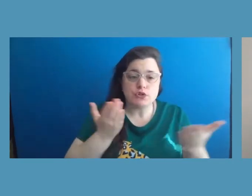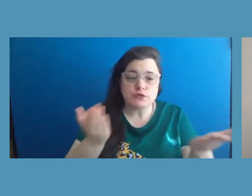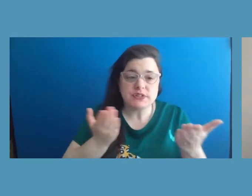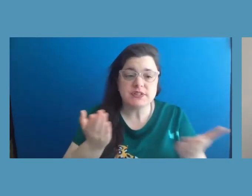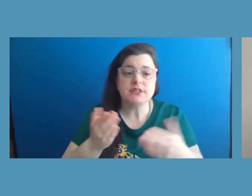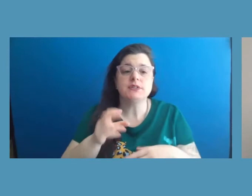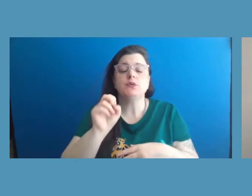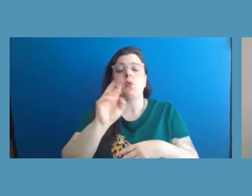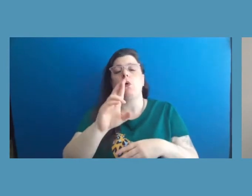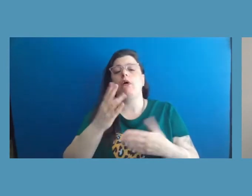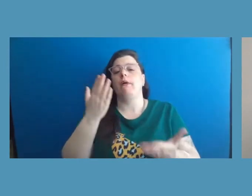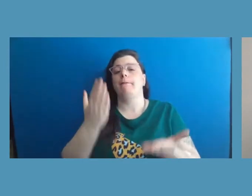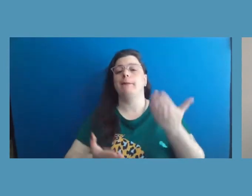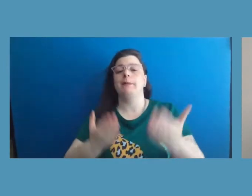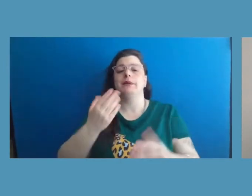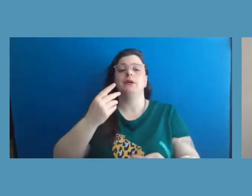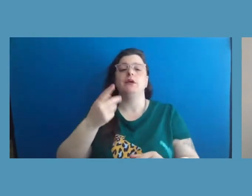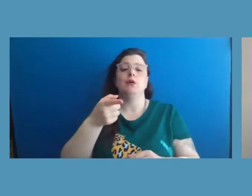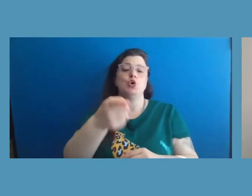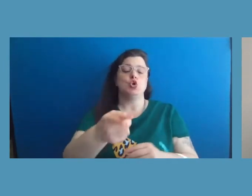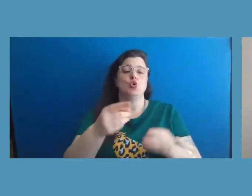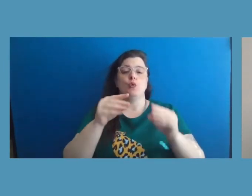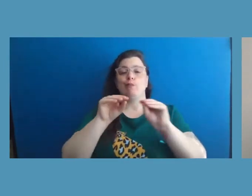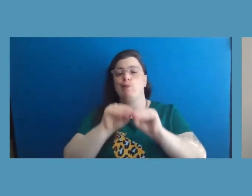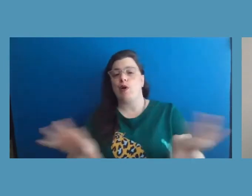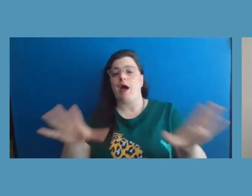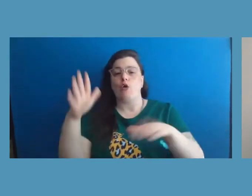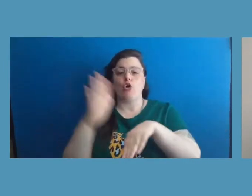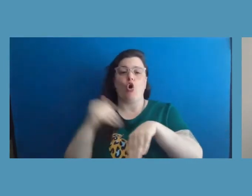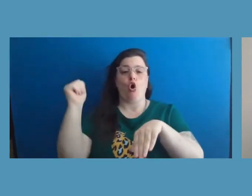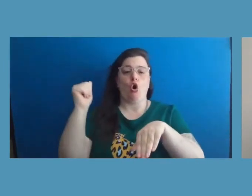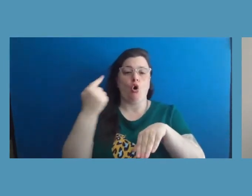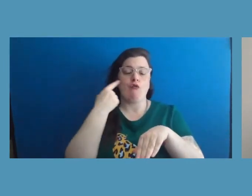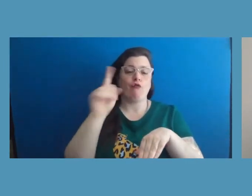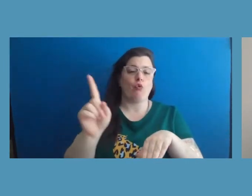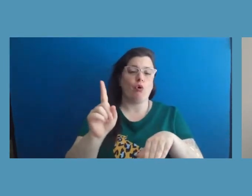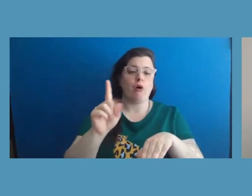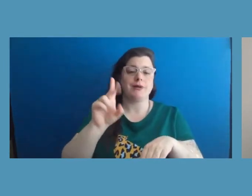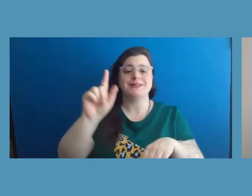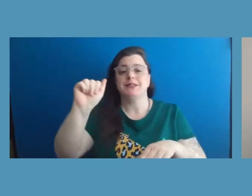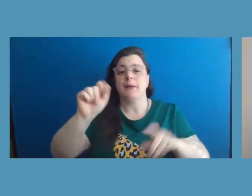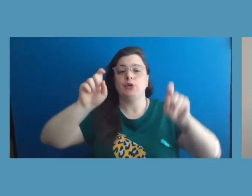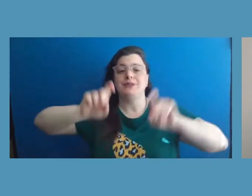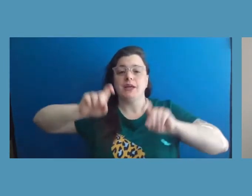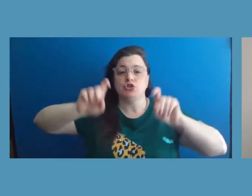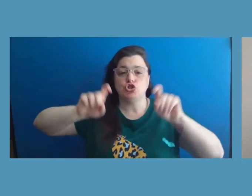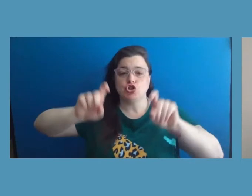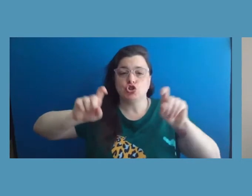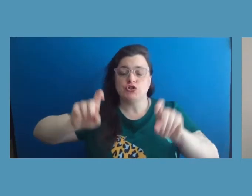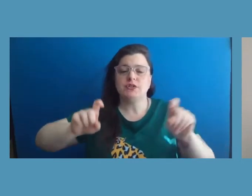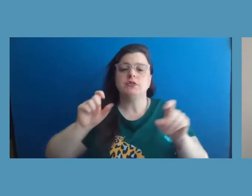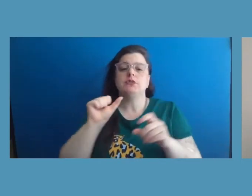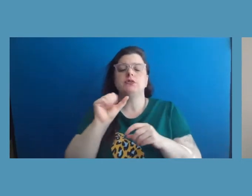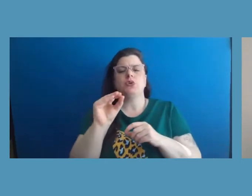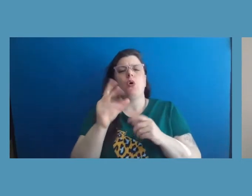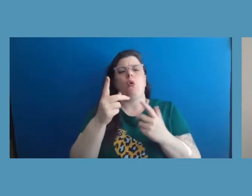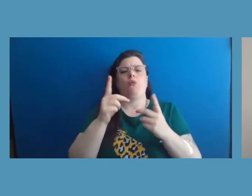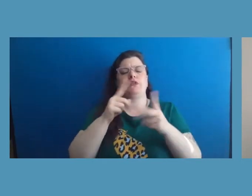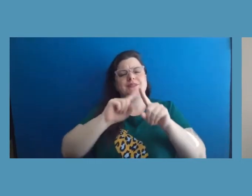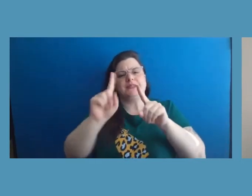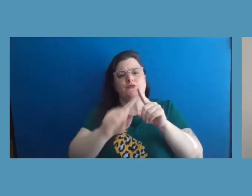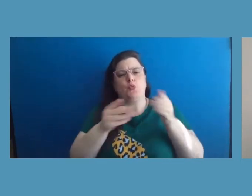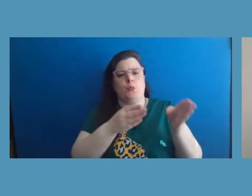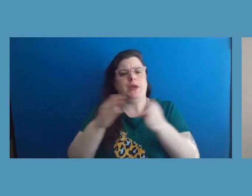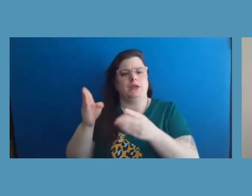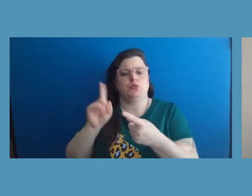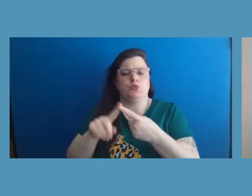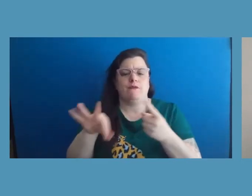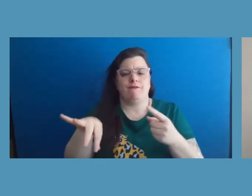contacted you before for services or maybe you put out a call for a disabled tester,